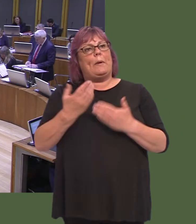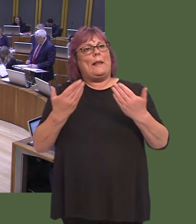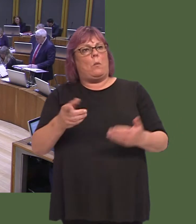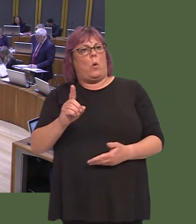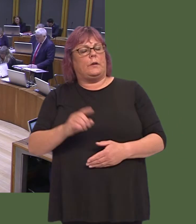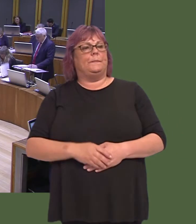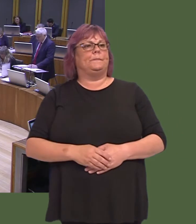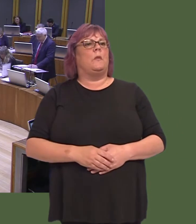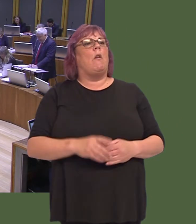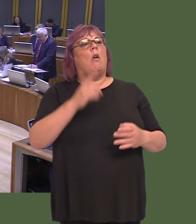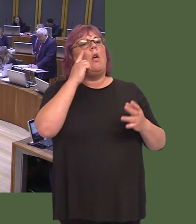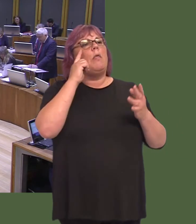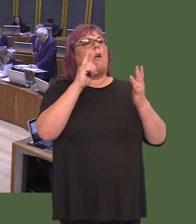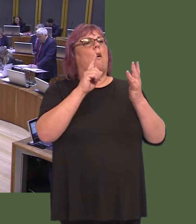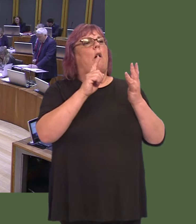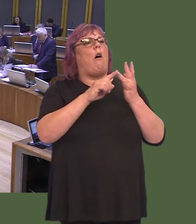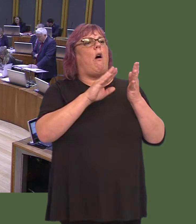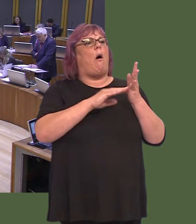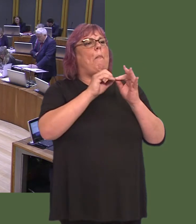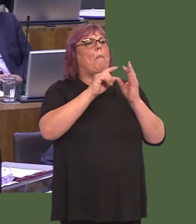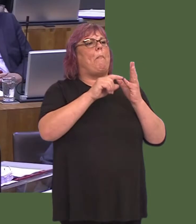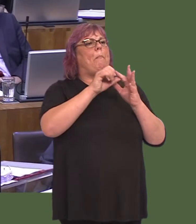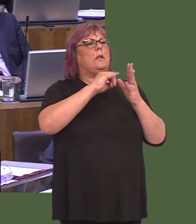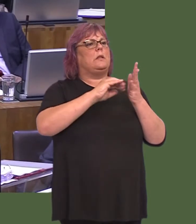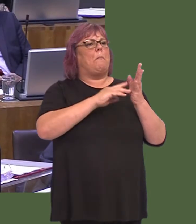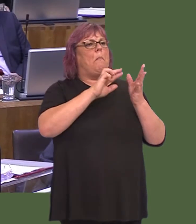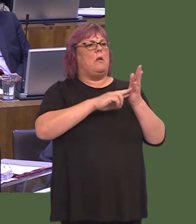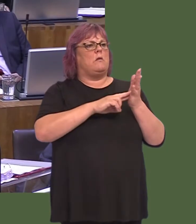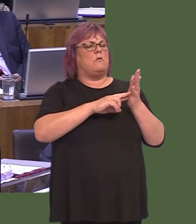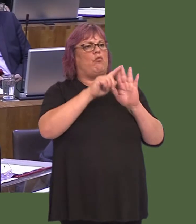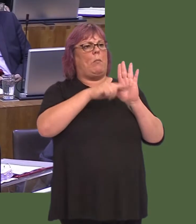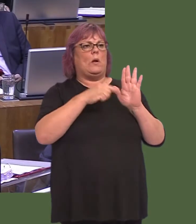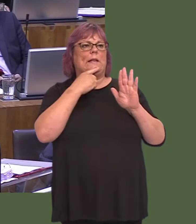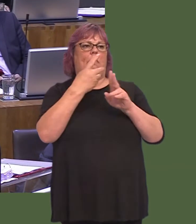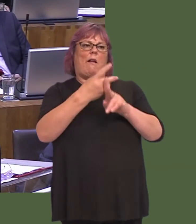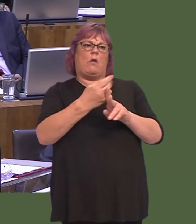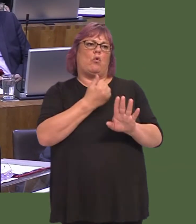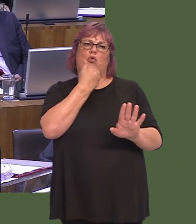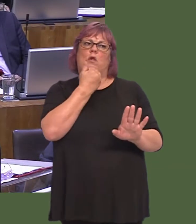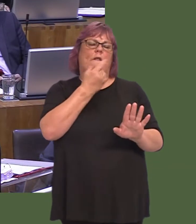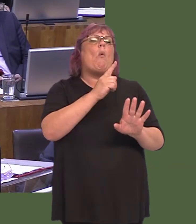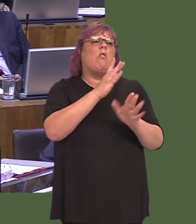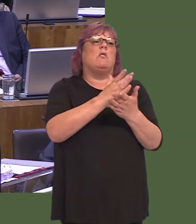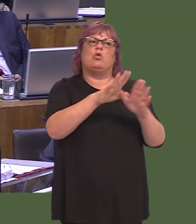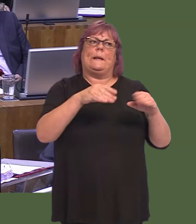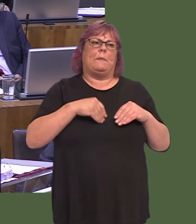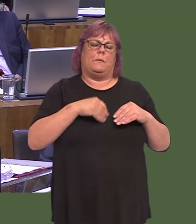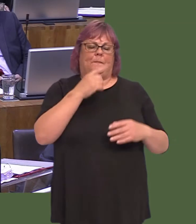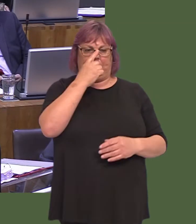First of all, the ombudsman's report was clear in its findings that the care provided was unacceptableóby more than one hospital, but unacceptable.